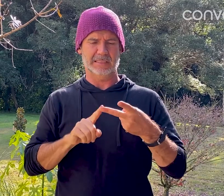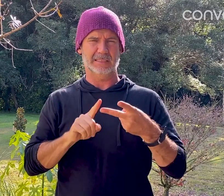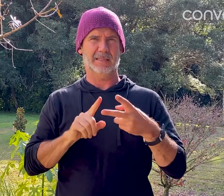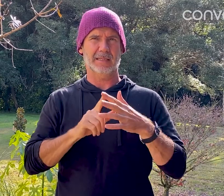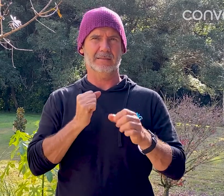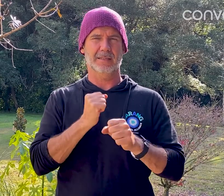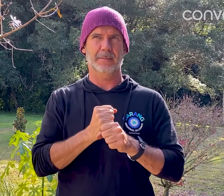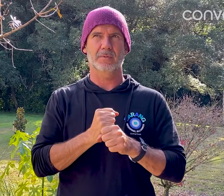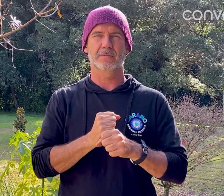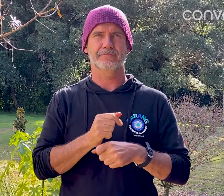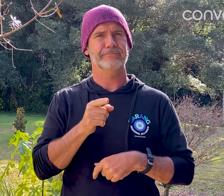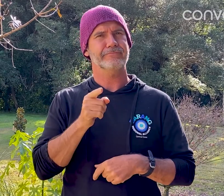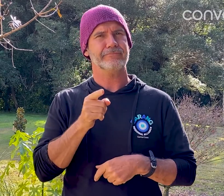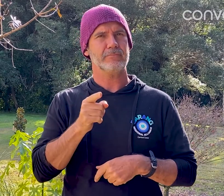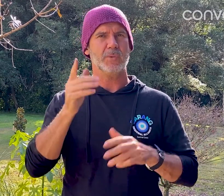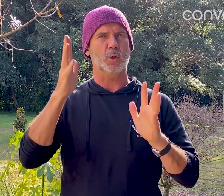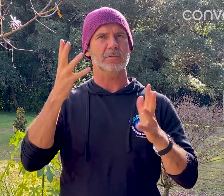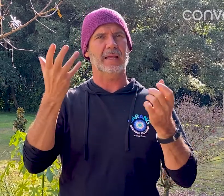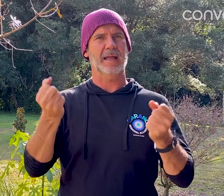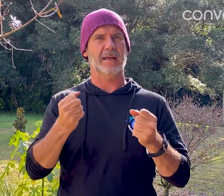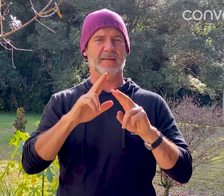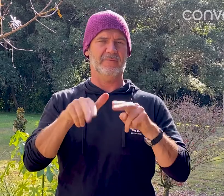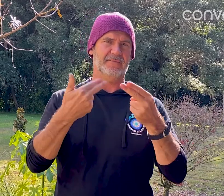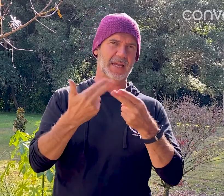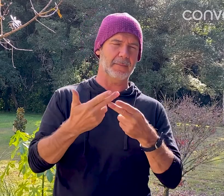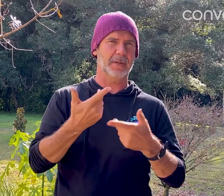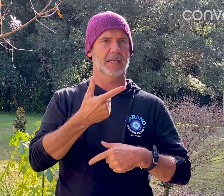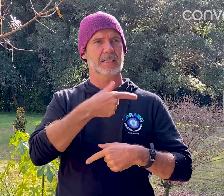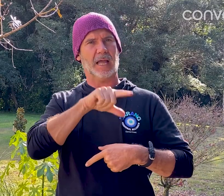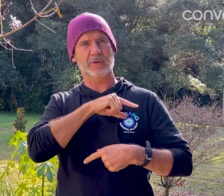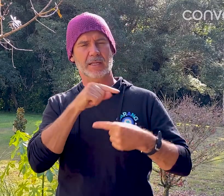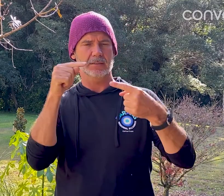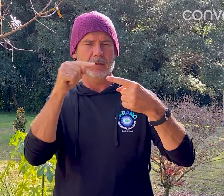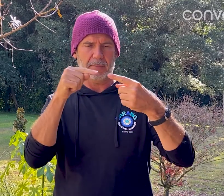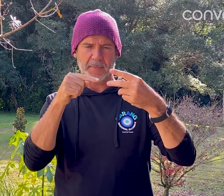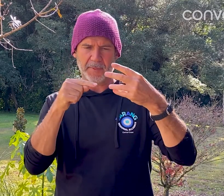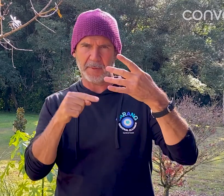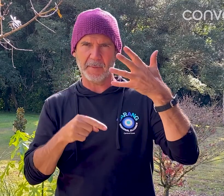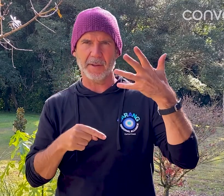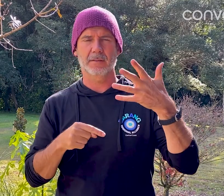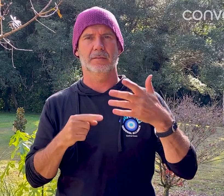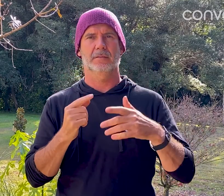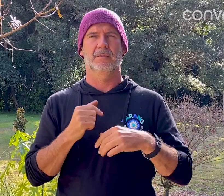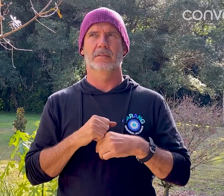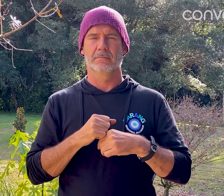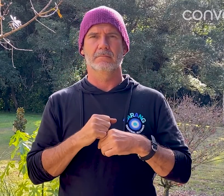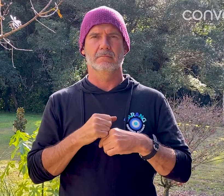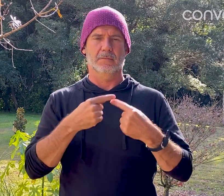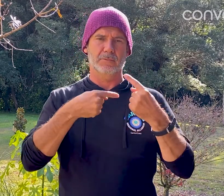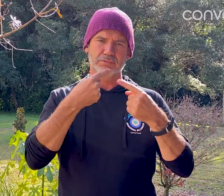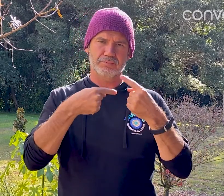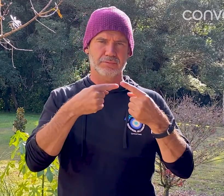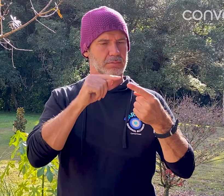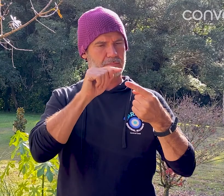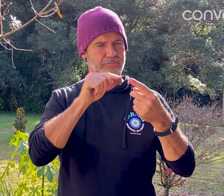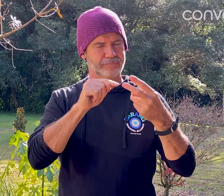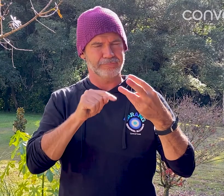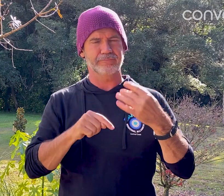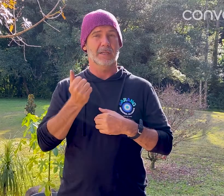Another example is similar to how you would talk about your family in Auslan using list buoys,